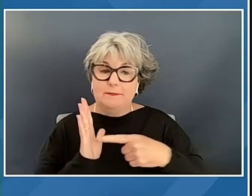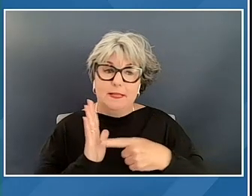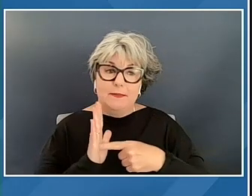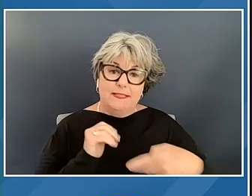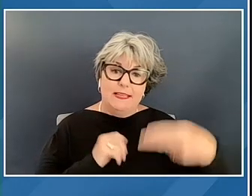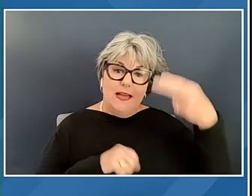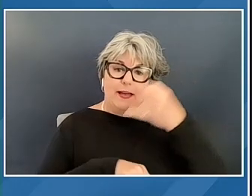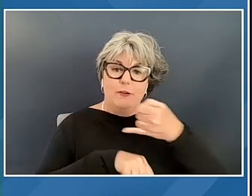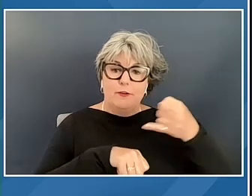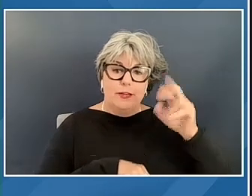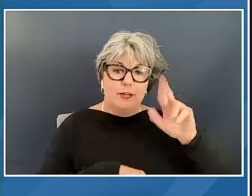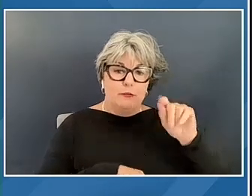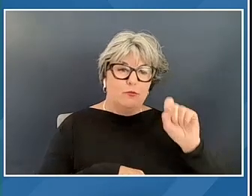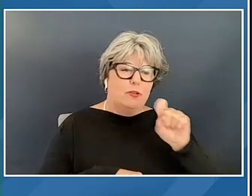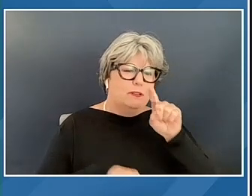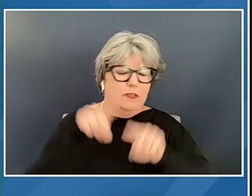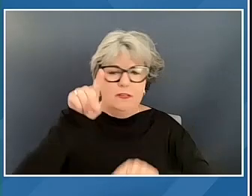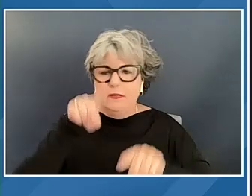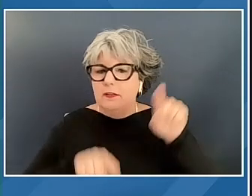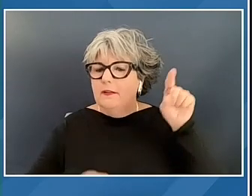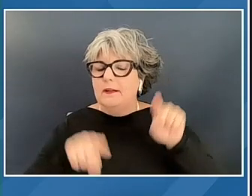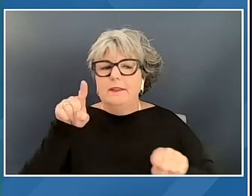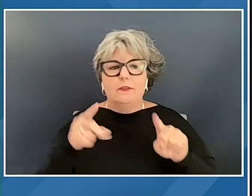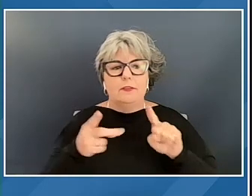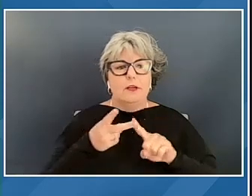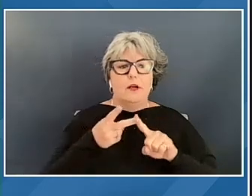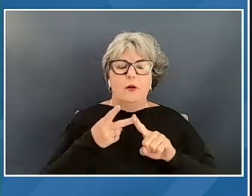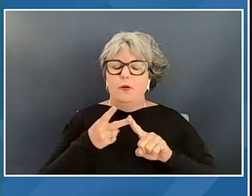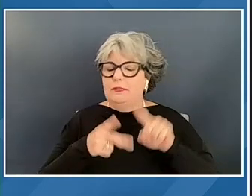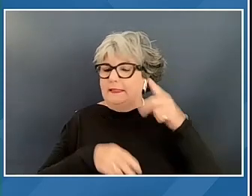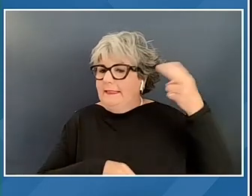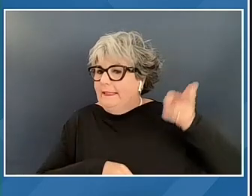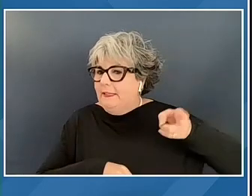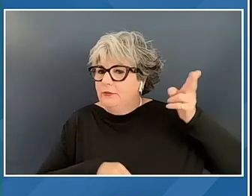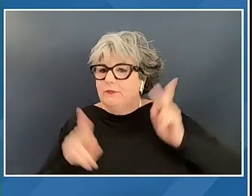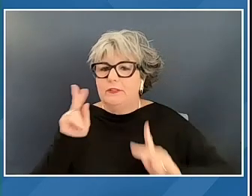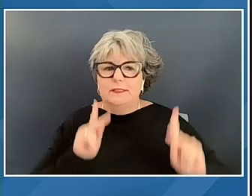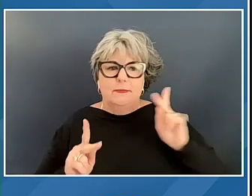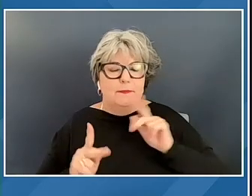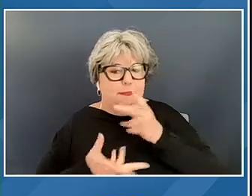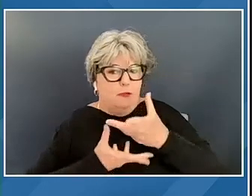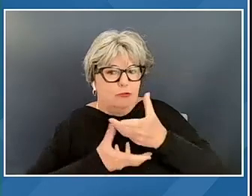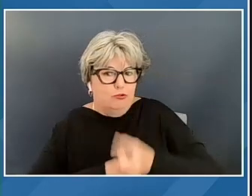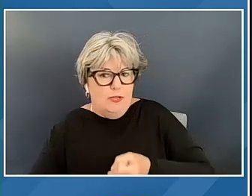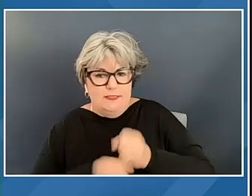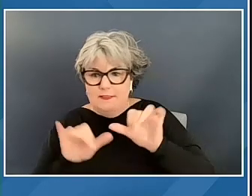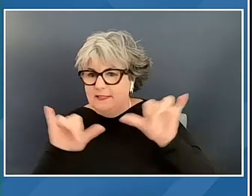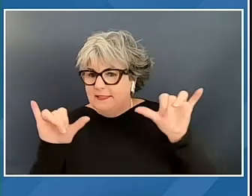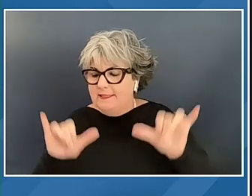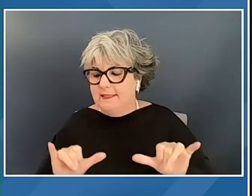So there's a whole, history for some folks of distrust with these systems and it